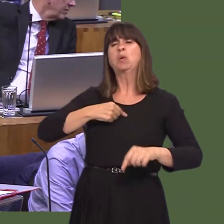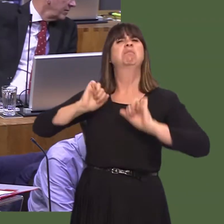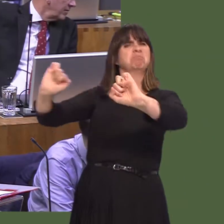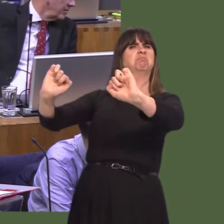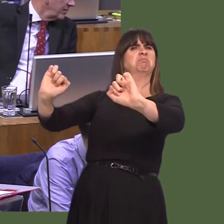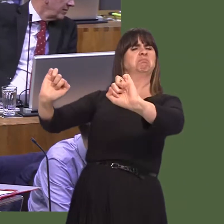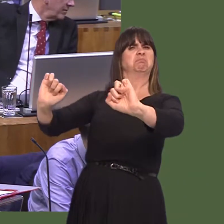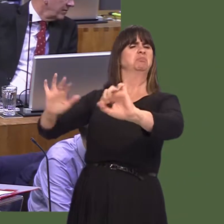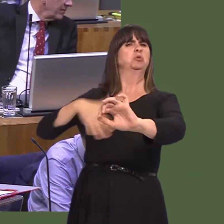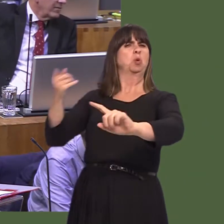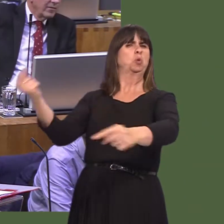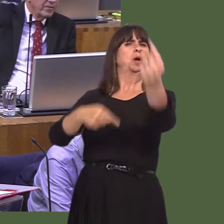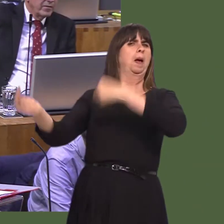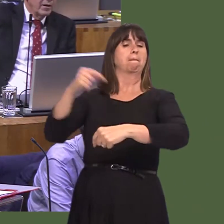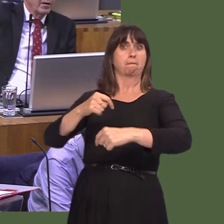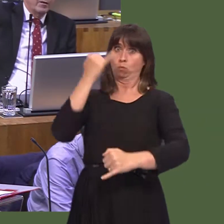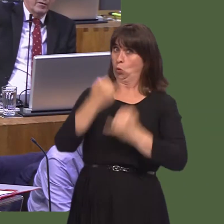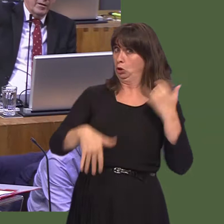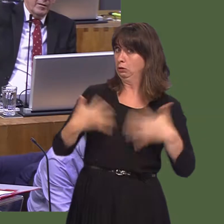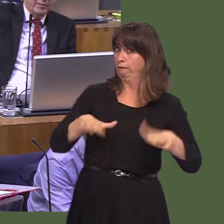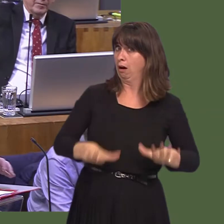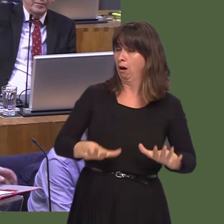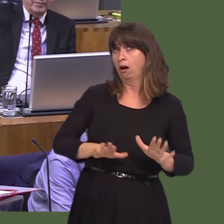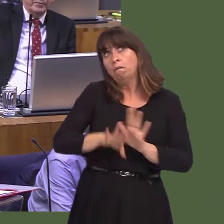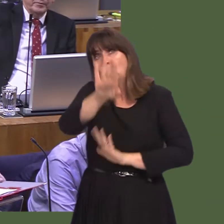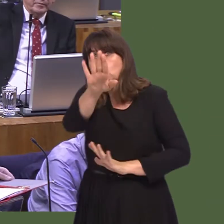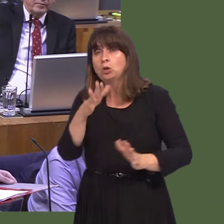It's absolutely essential that co-operation continues in the future, with schemes such